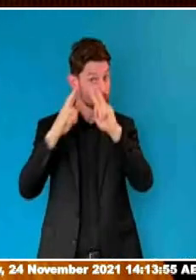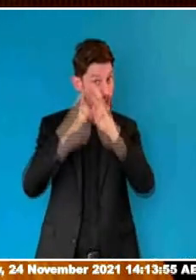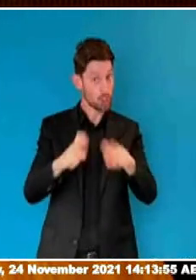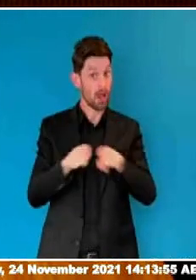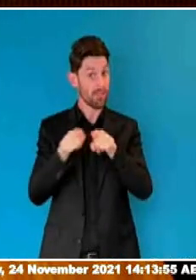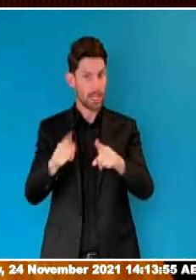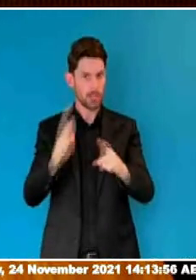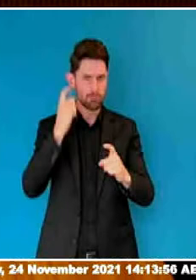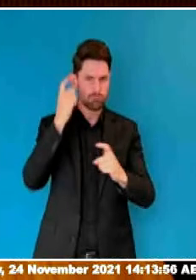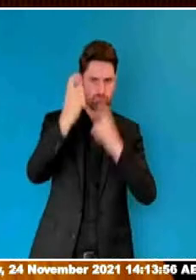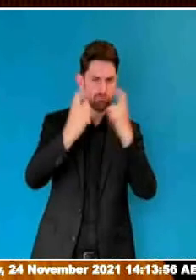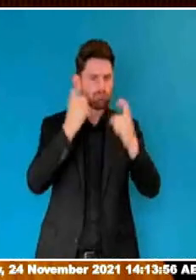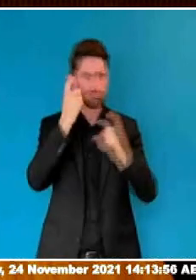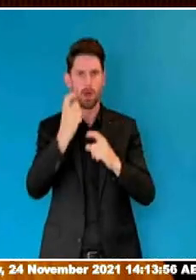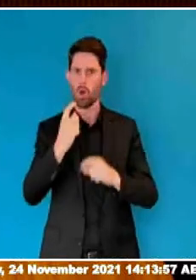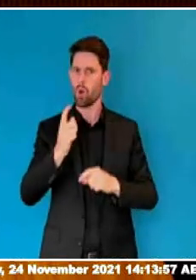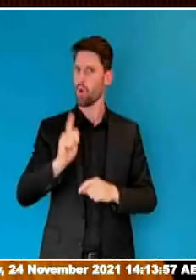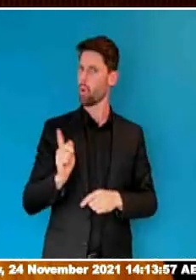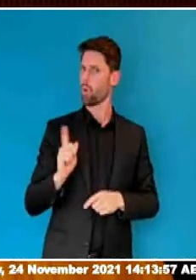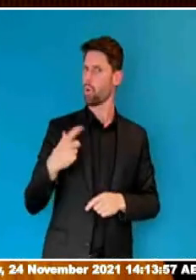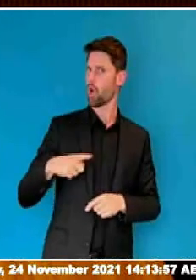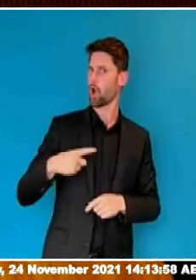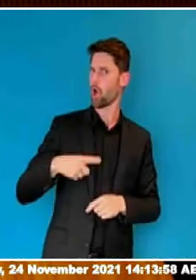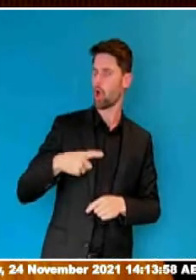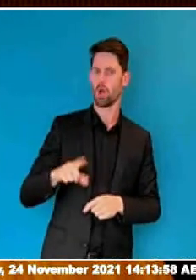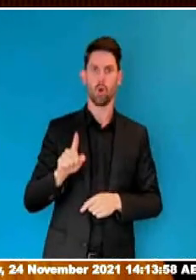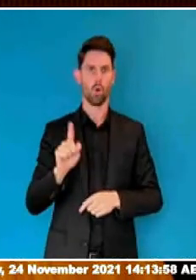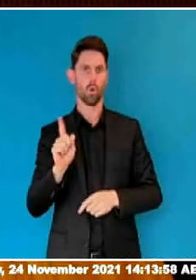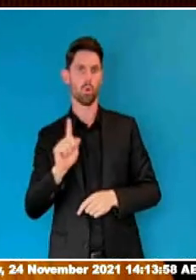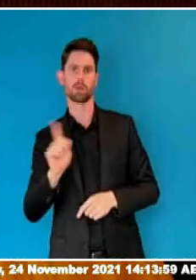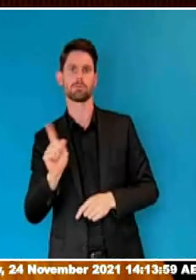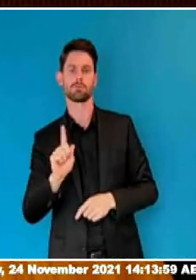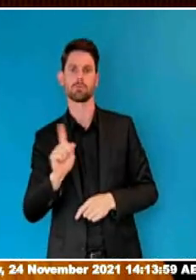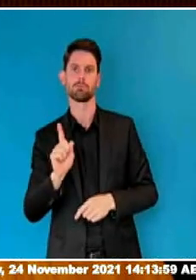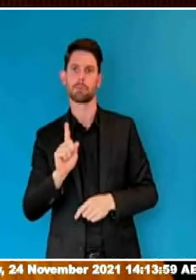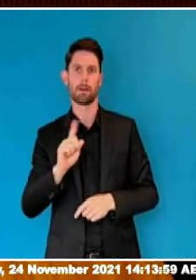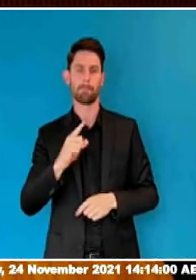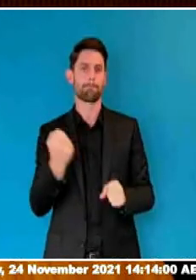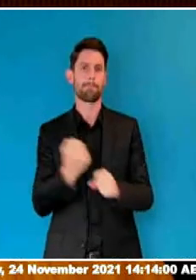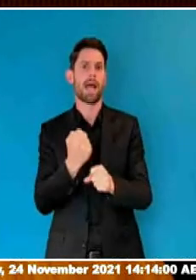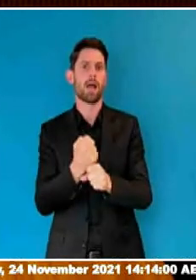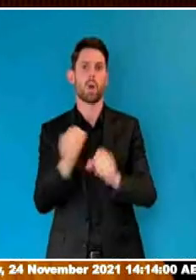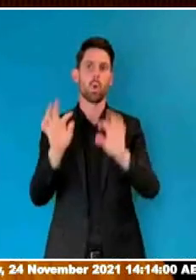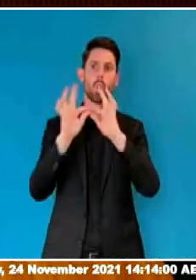question, for example, of what might be perhaps reluctance or reservation about